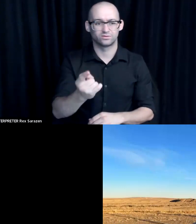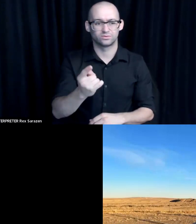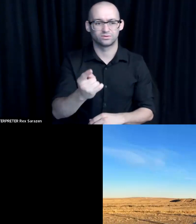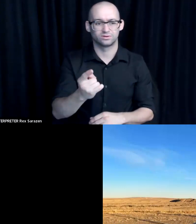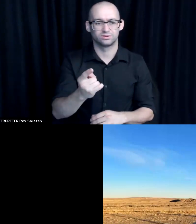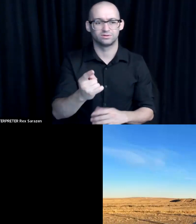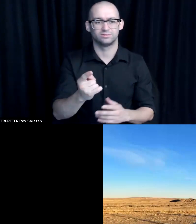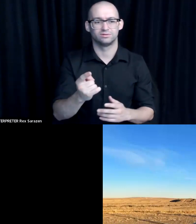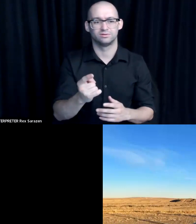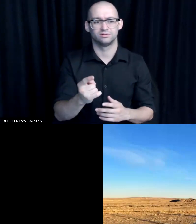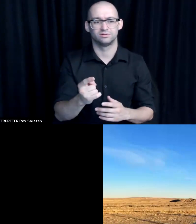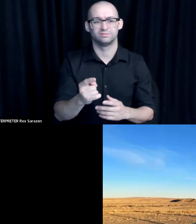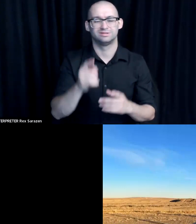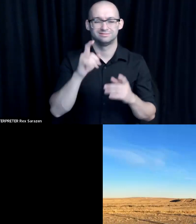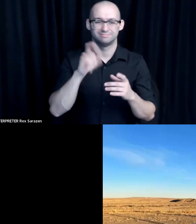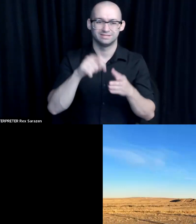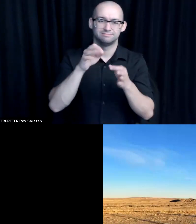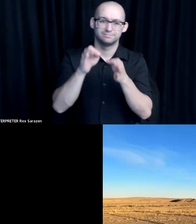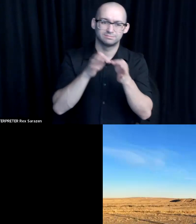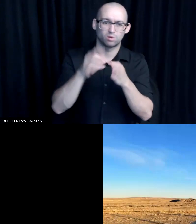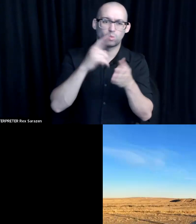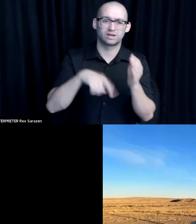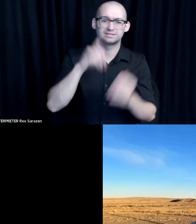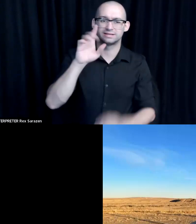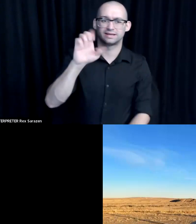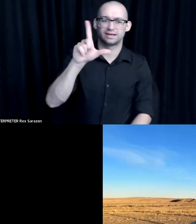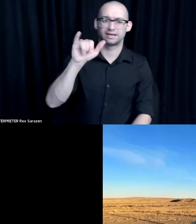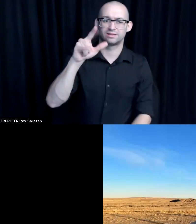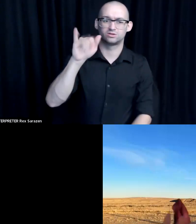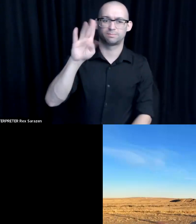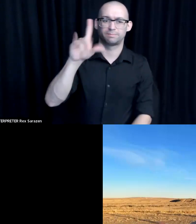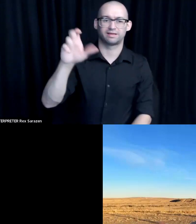defines eligible entities, so the eligible entities that can serve, who could apply,